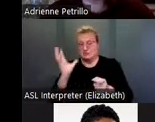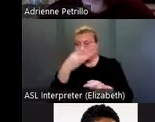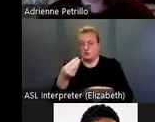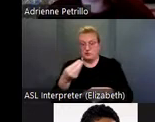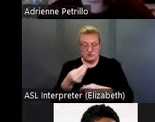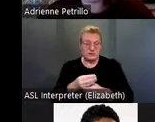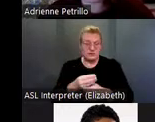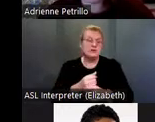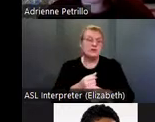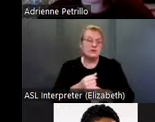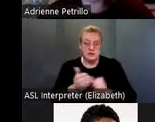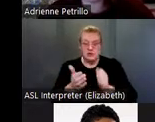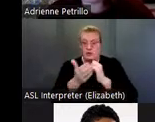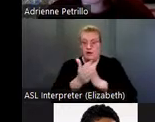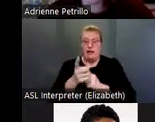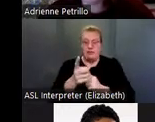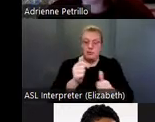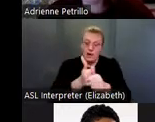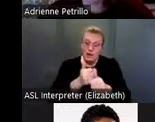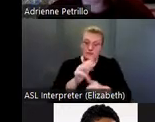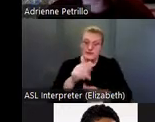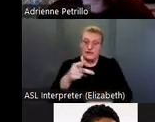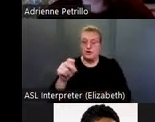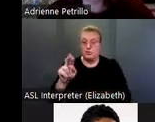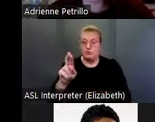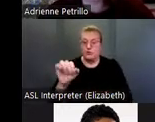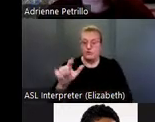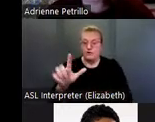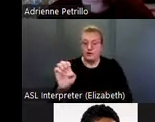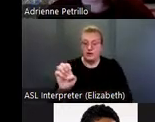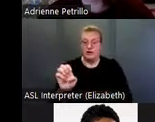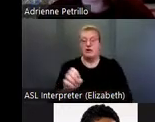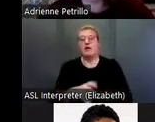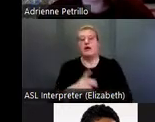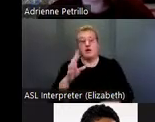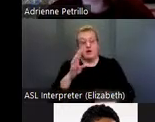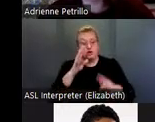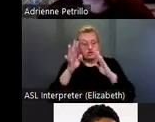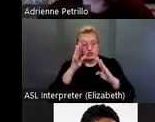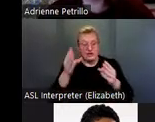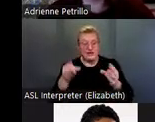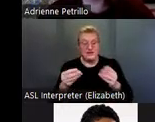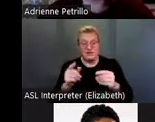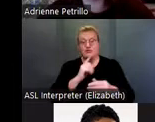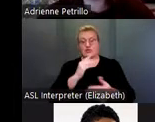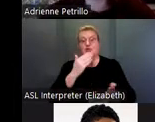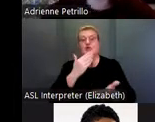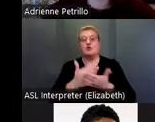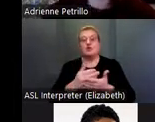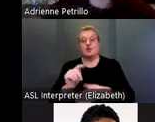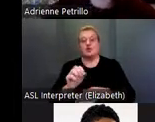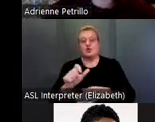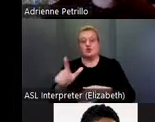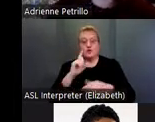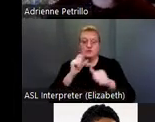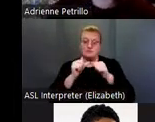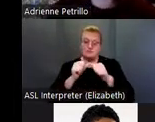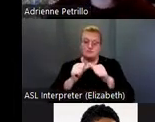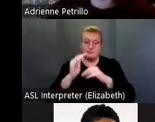They will help you update your profile. And CreativeGround is a really good tool for helping to continue building your networks